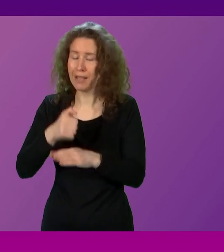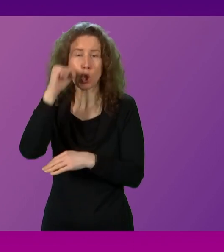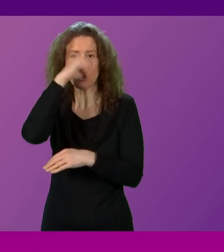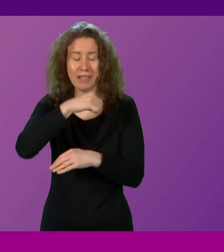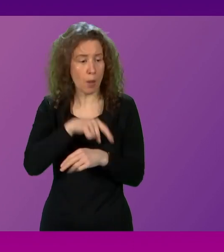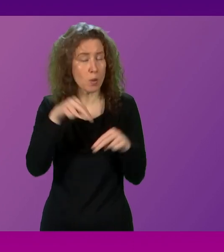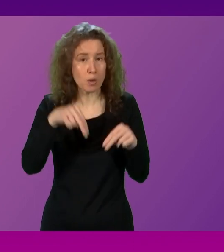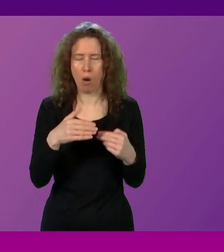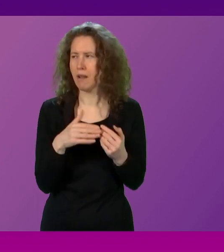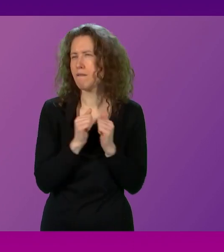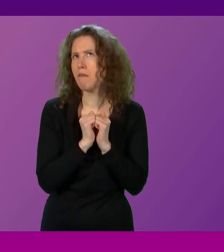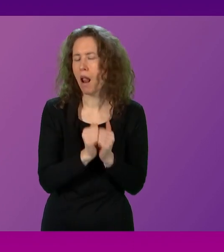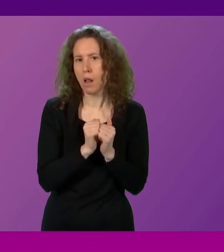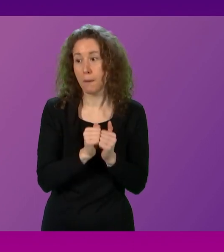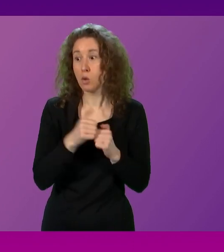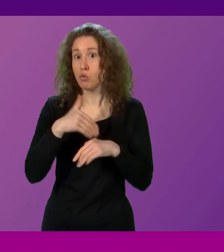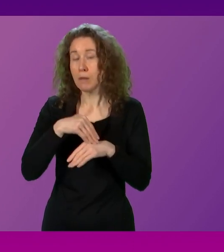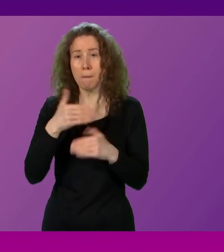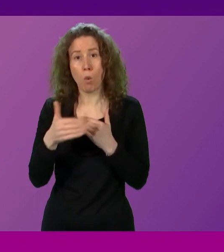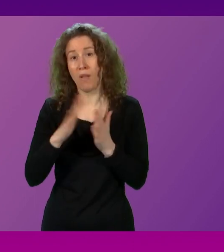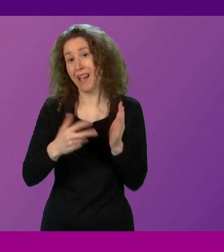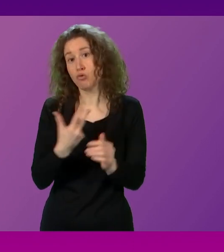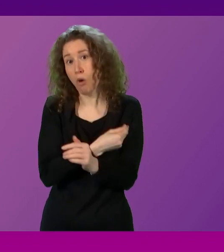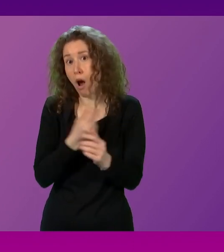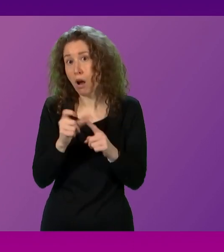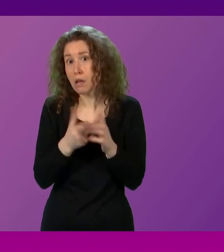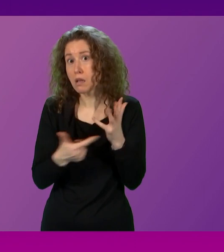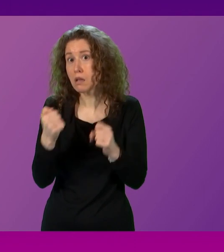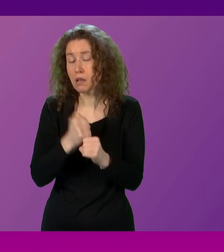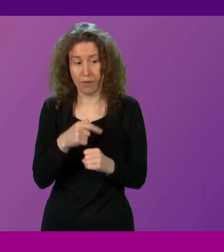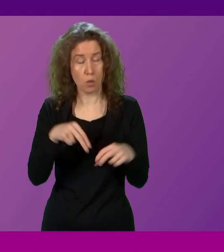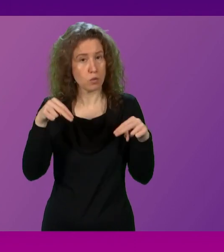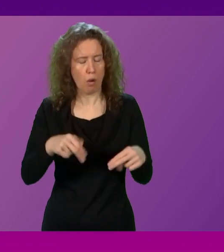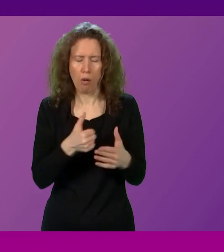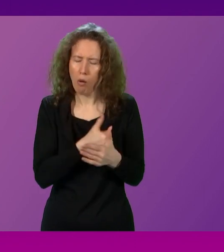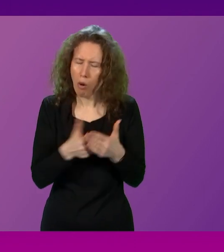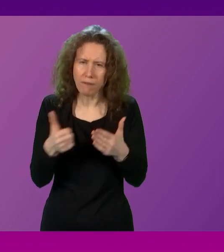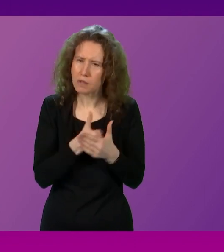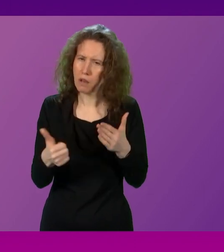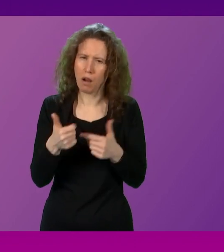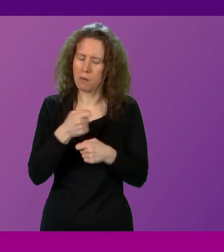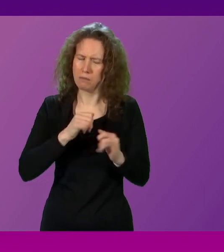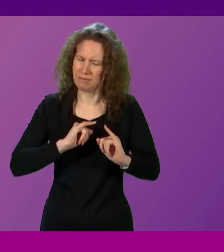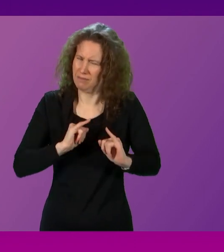are now more valuable to criminals than drugs. The consequences are often tragic, involving the